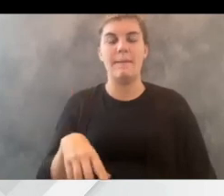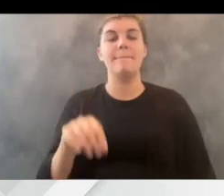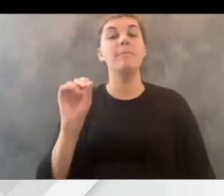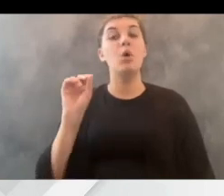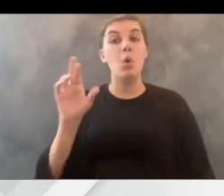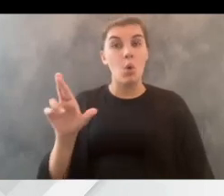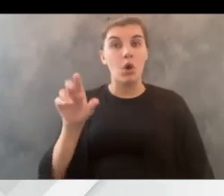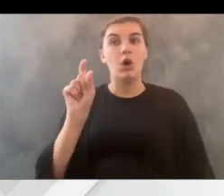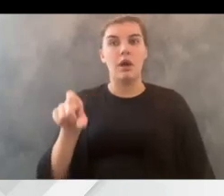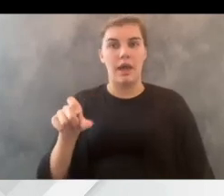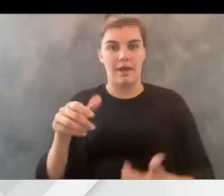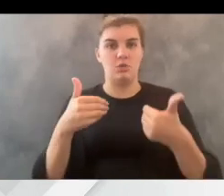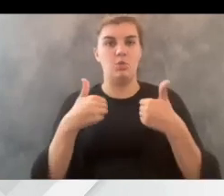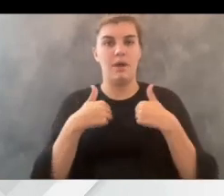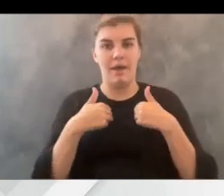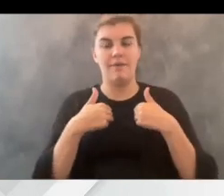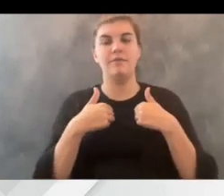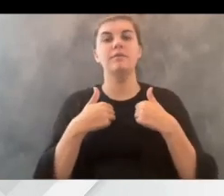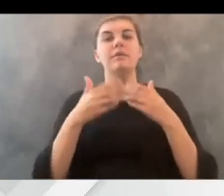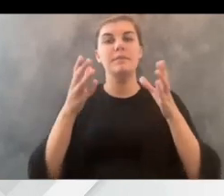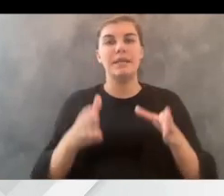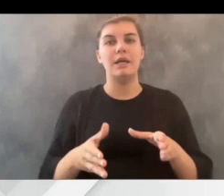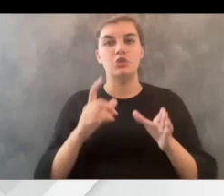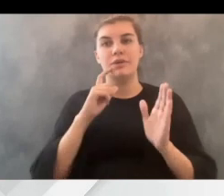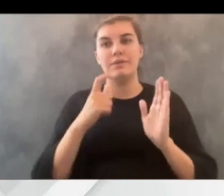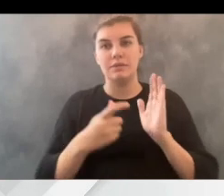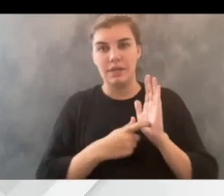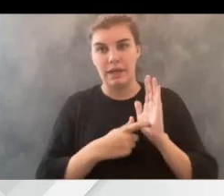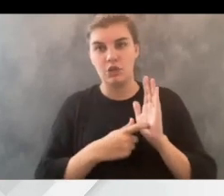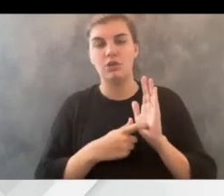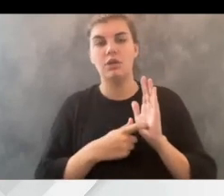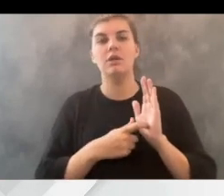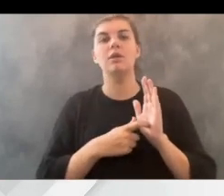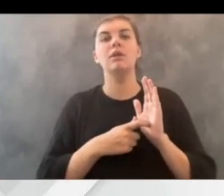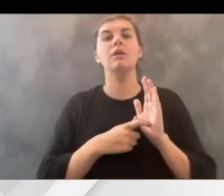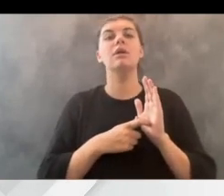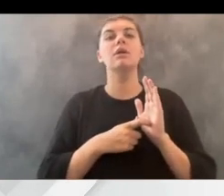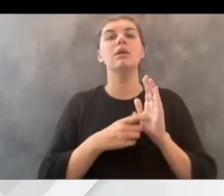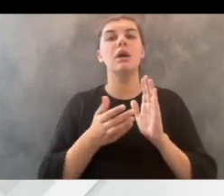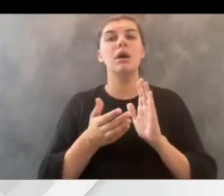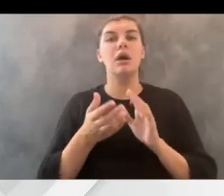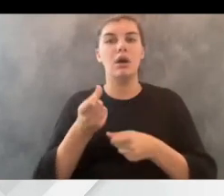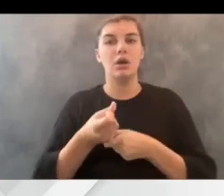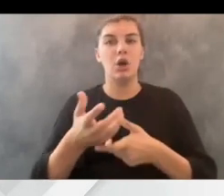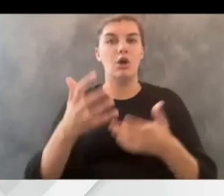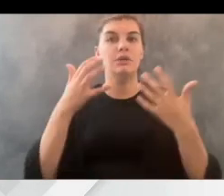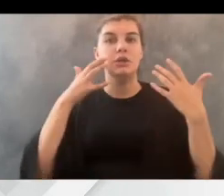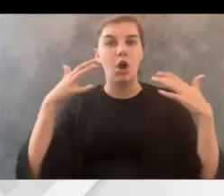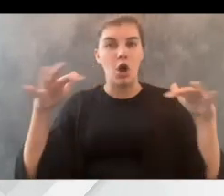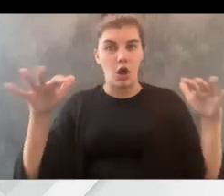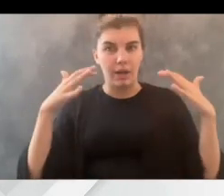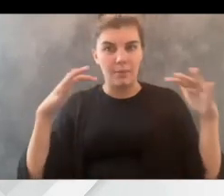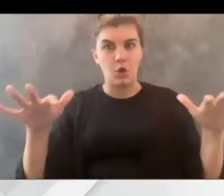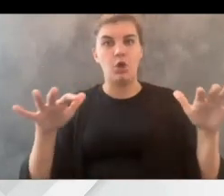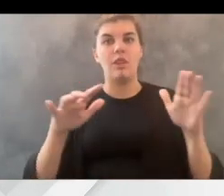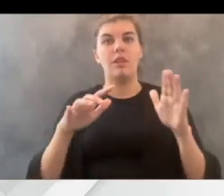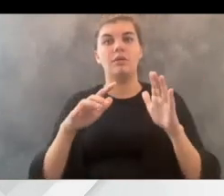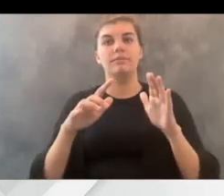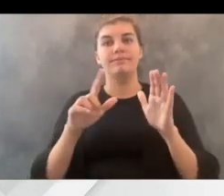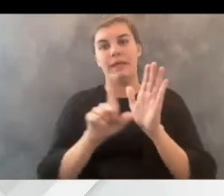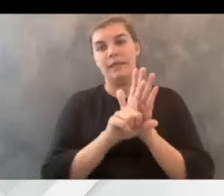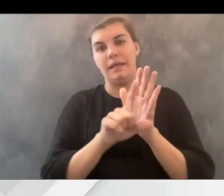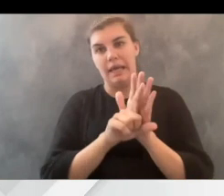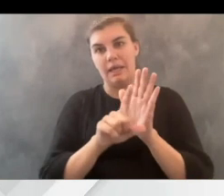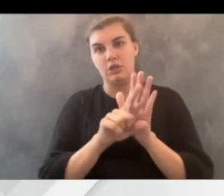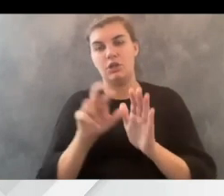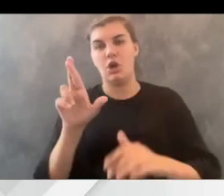have pedestrian detection that operates audible indications complying with R307.7. Again, we'll